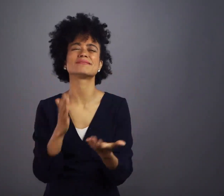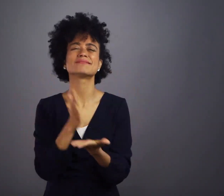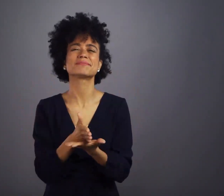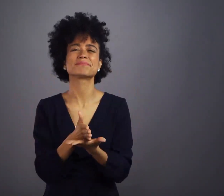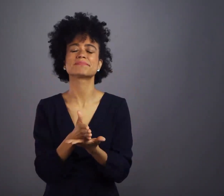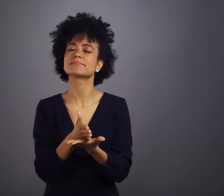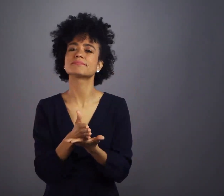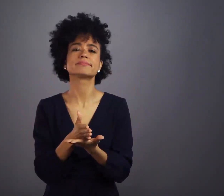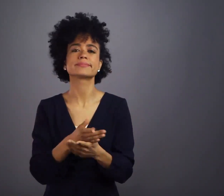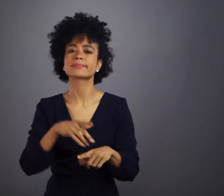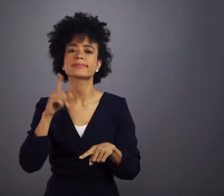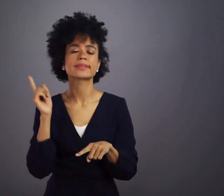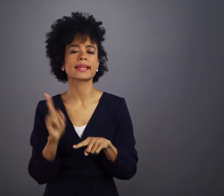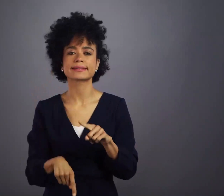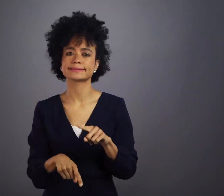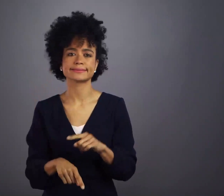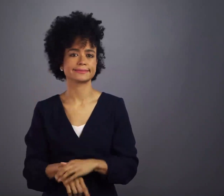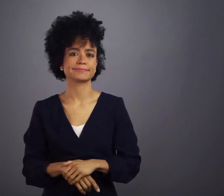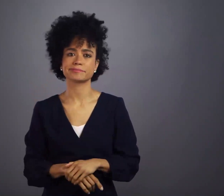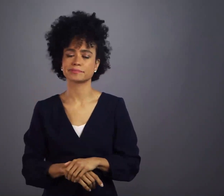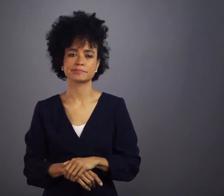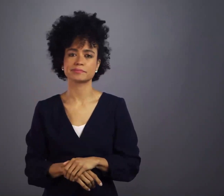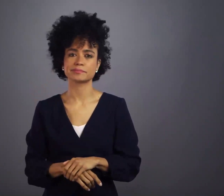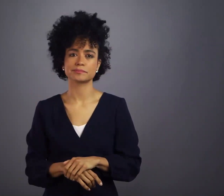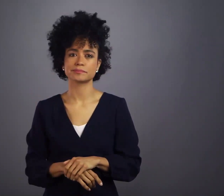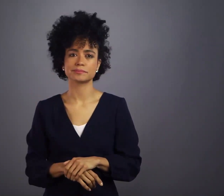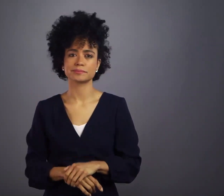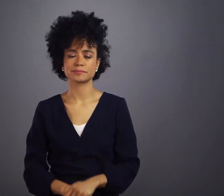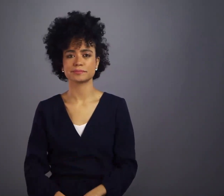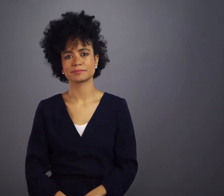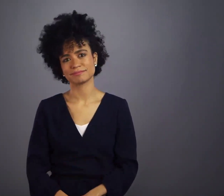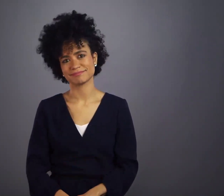So many want to stop but cannot.